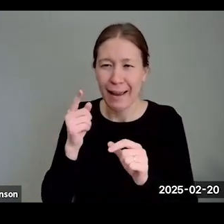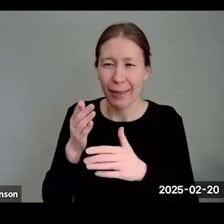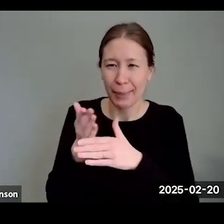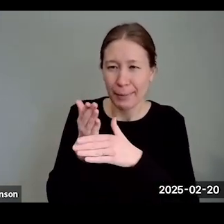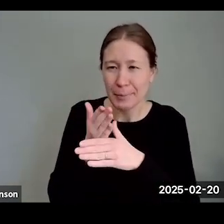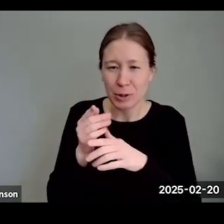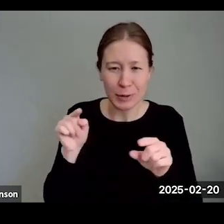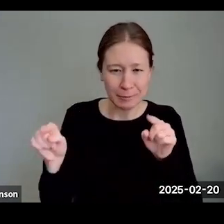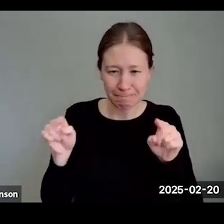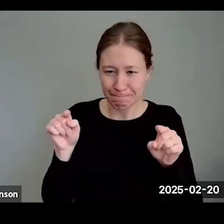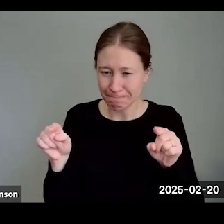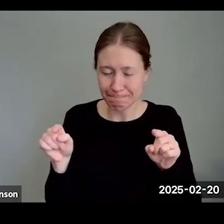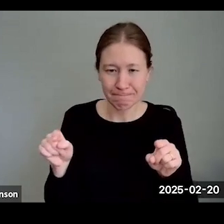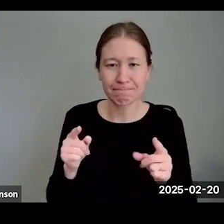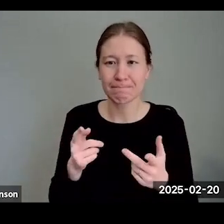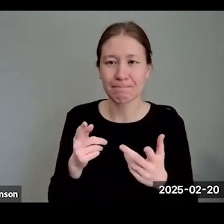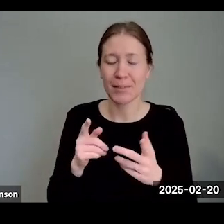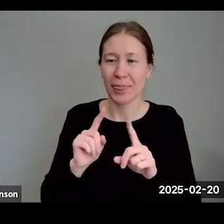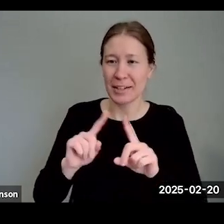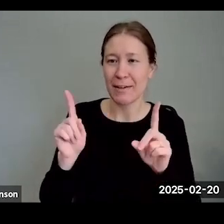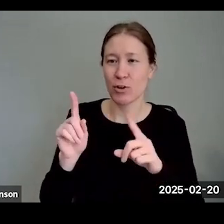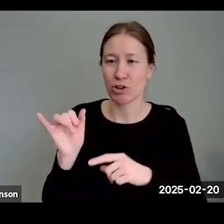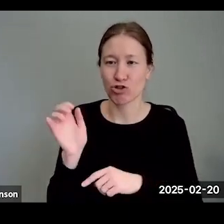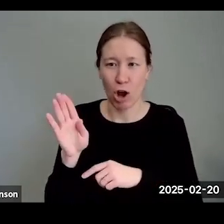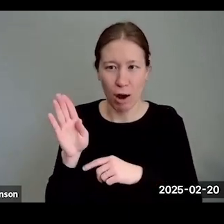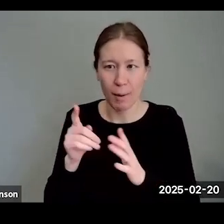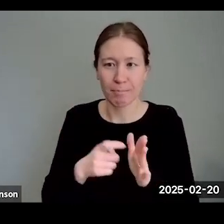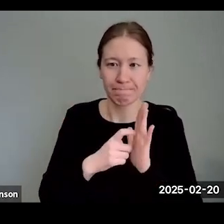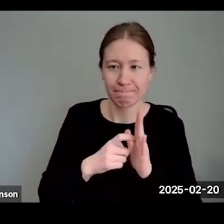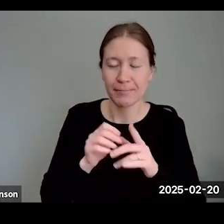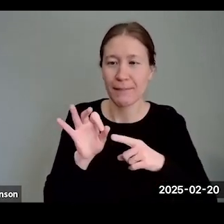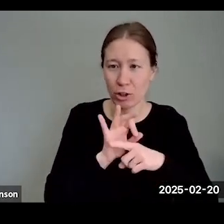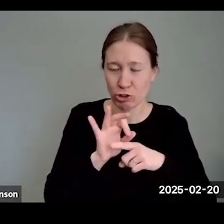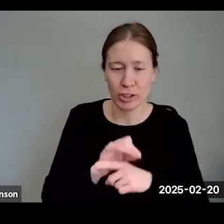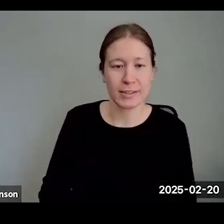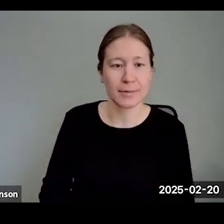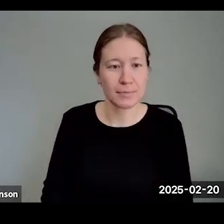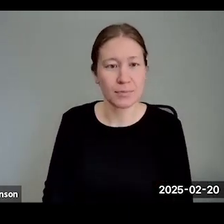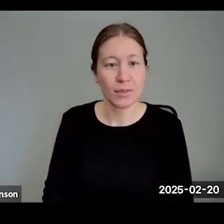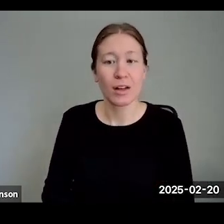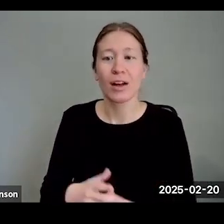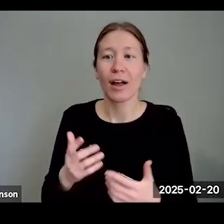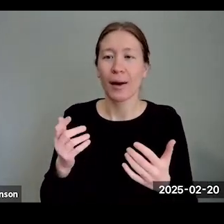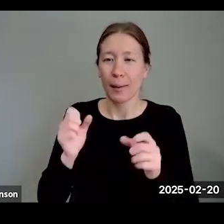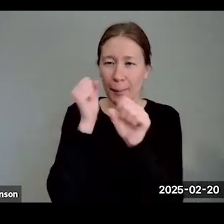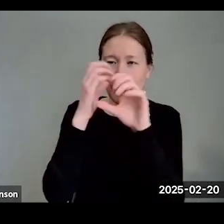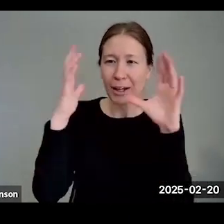between these job functions. So, we wanna think of the scaffolding of a home.